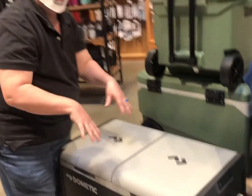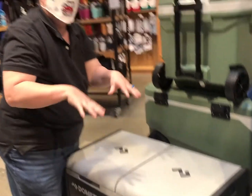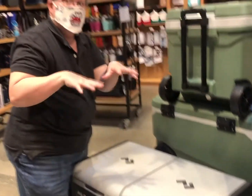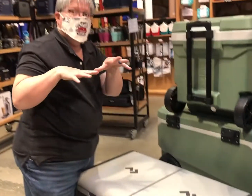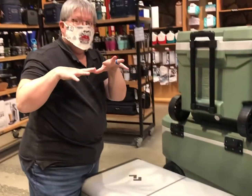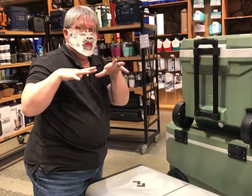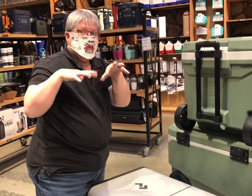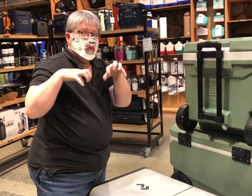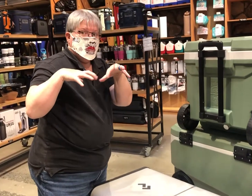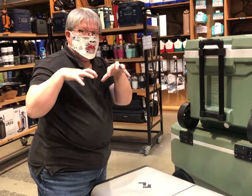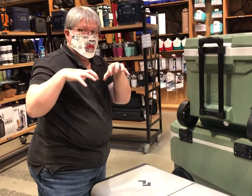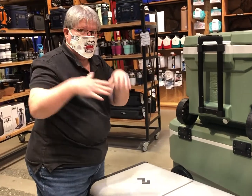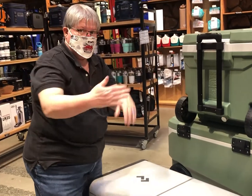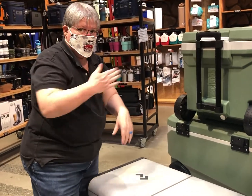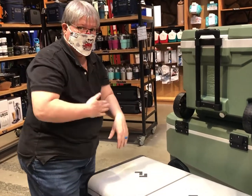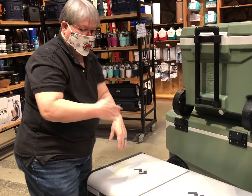and the freezer side is on this side.